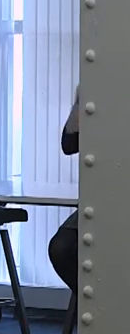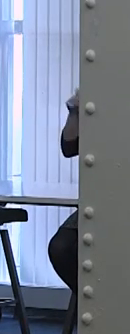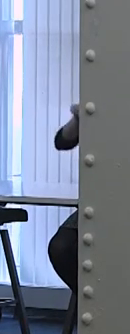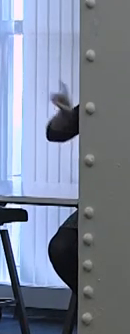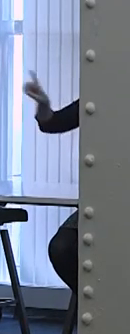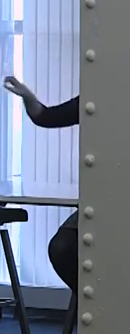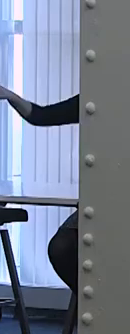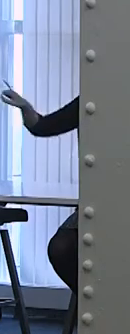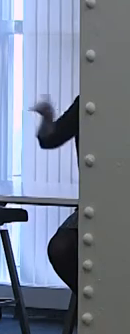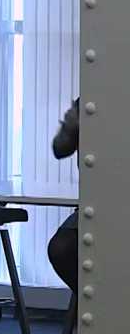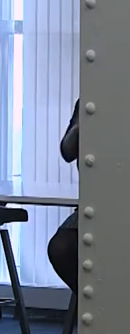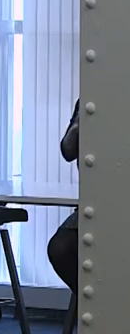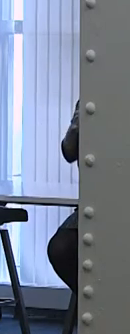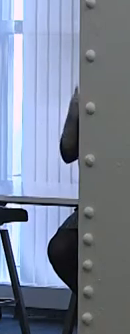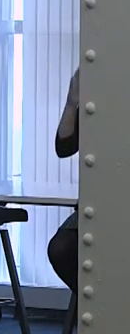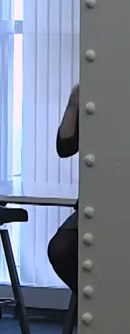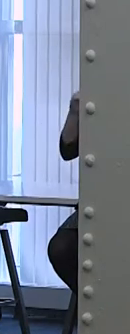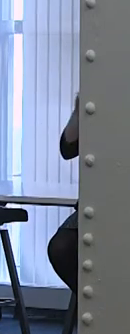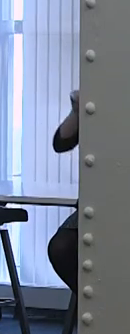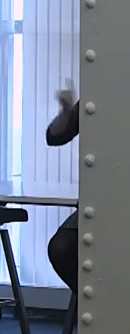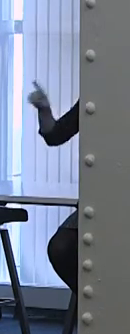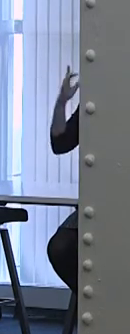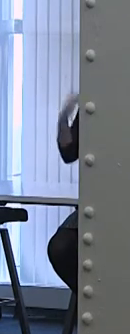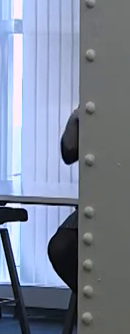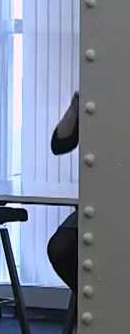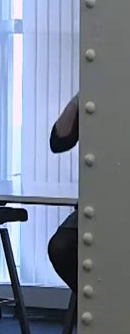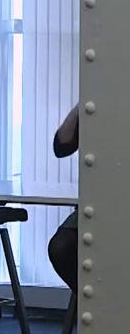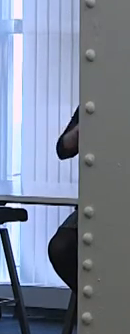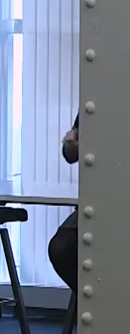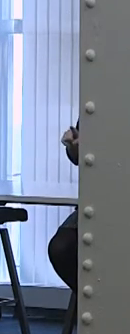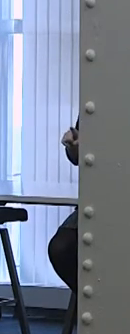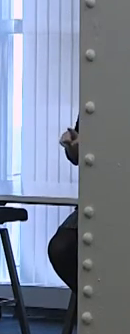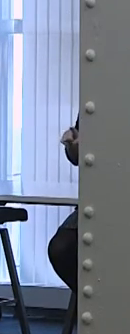but if I am, no judgements against you - feel free to do so.